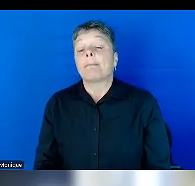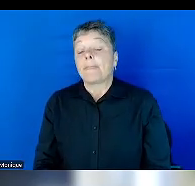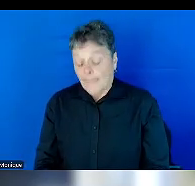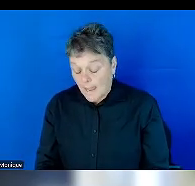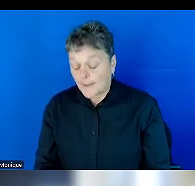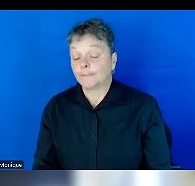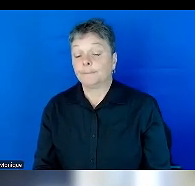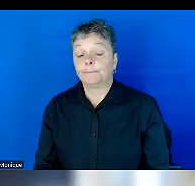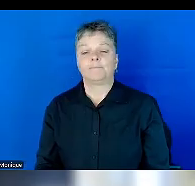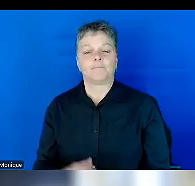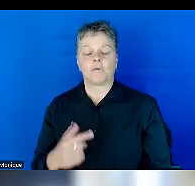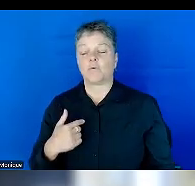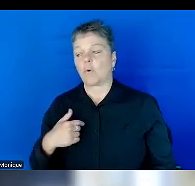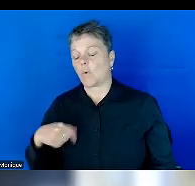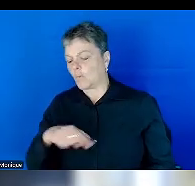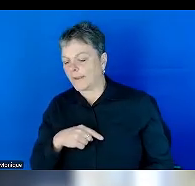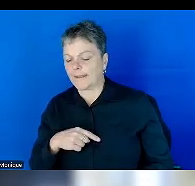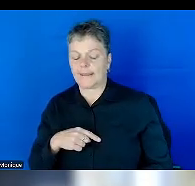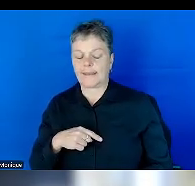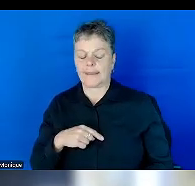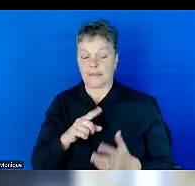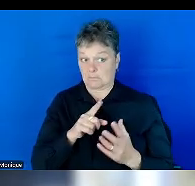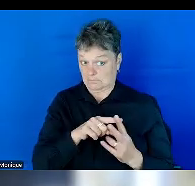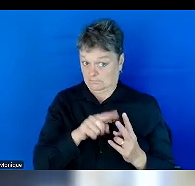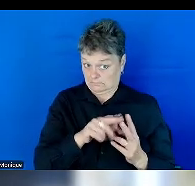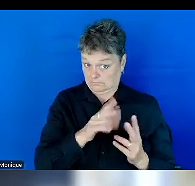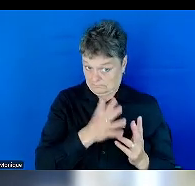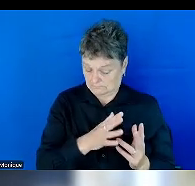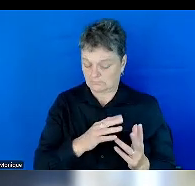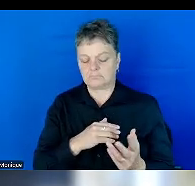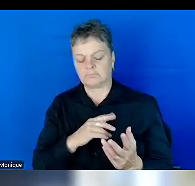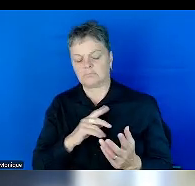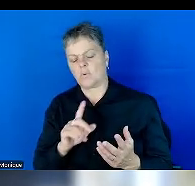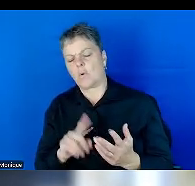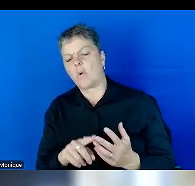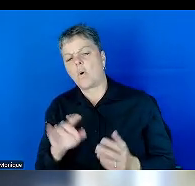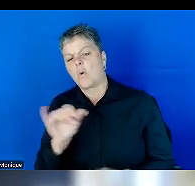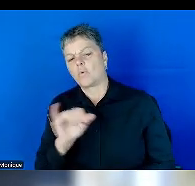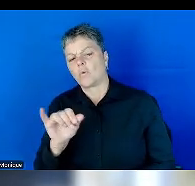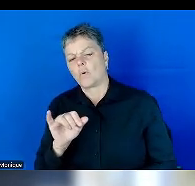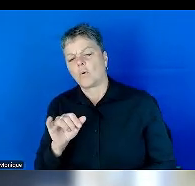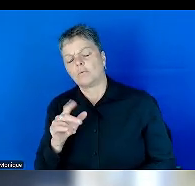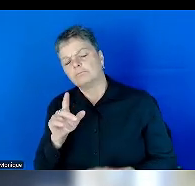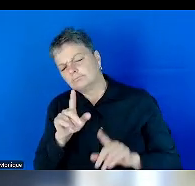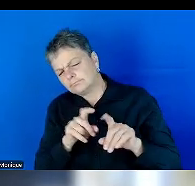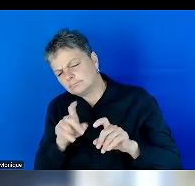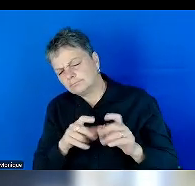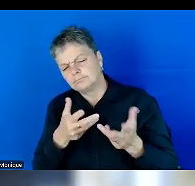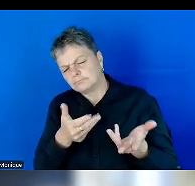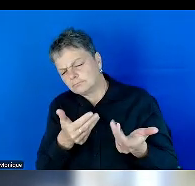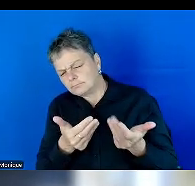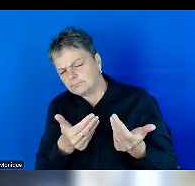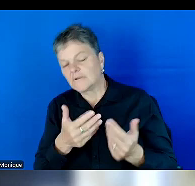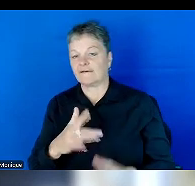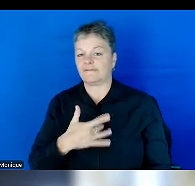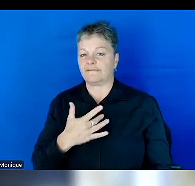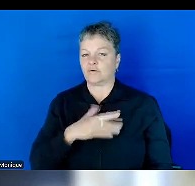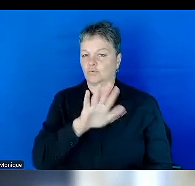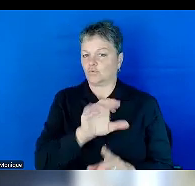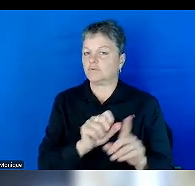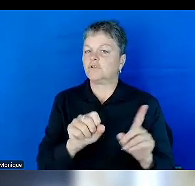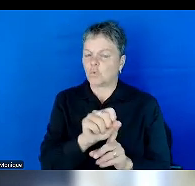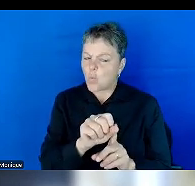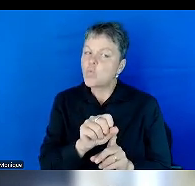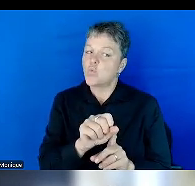a case is whether there's merits to the case. So for example, the case has um is going to